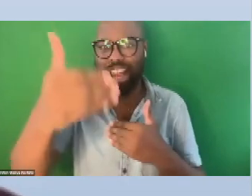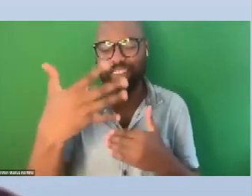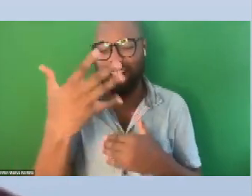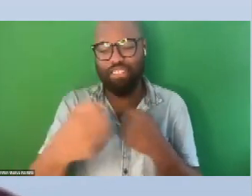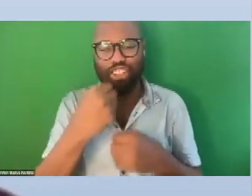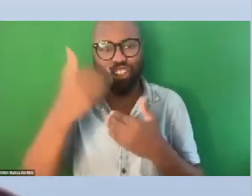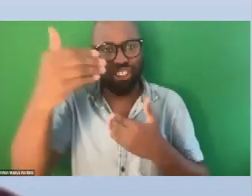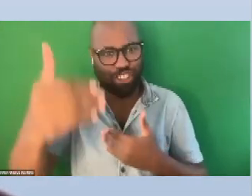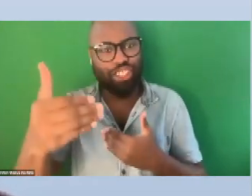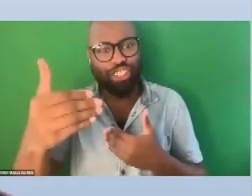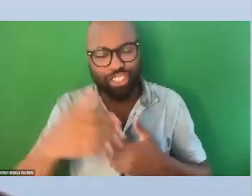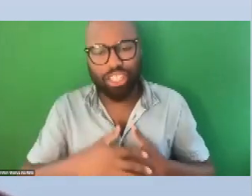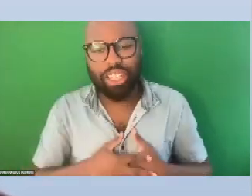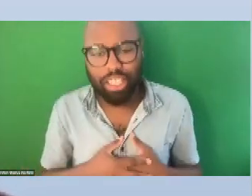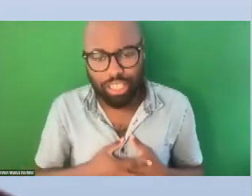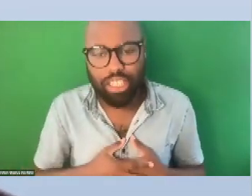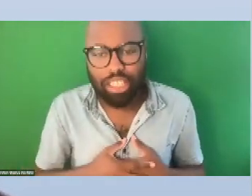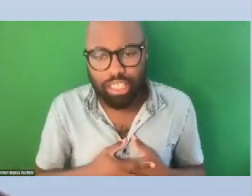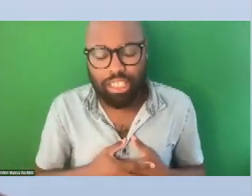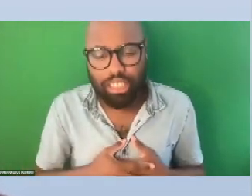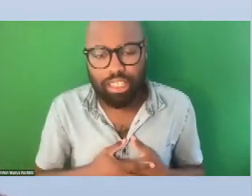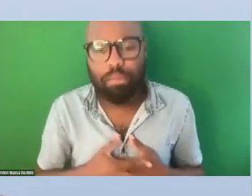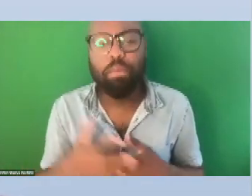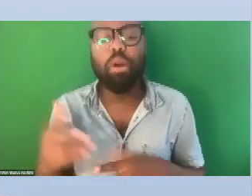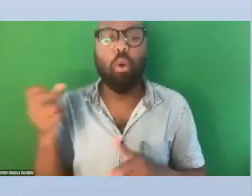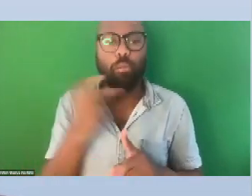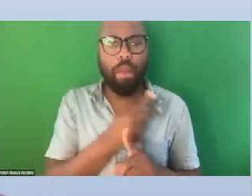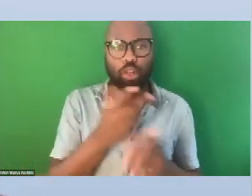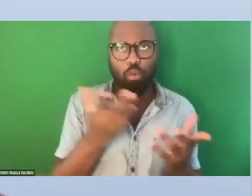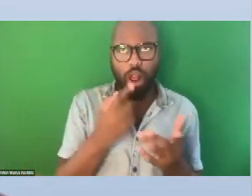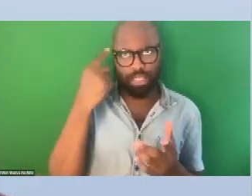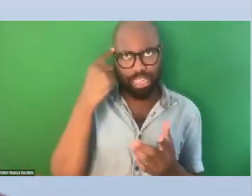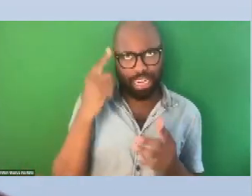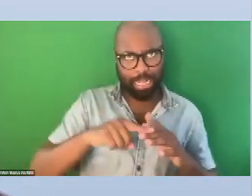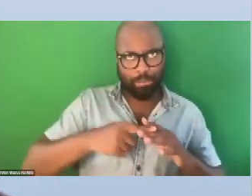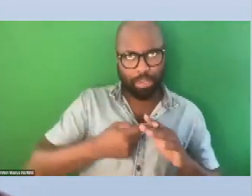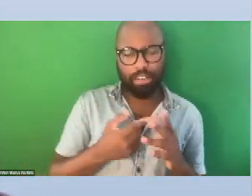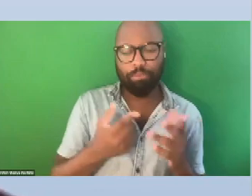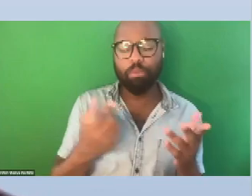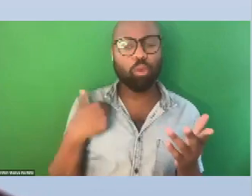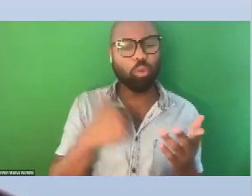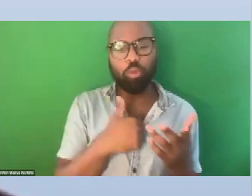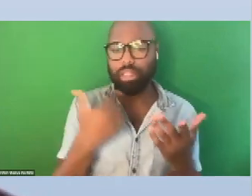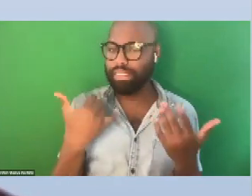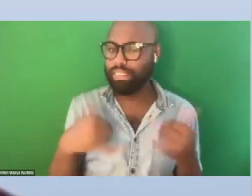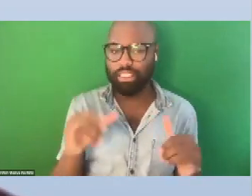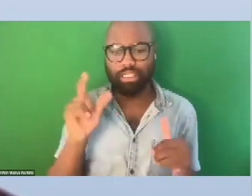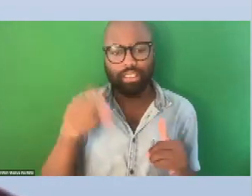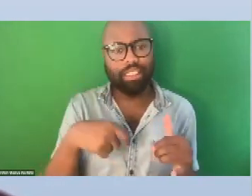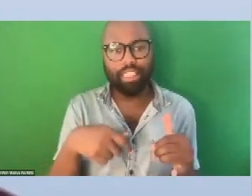I was thinking of at the beginning. That we still need the full picture of what it's like to